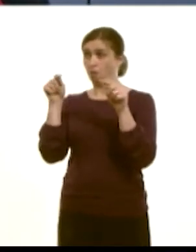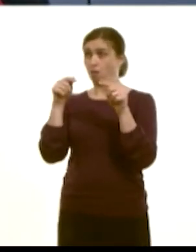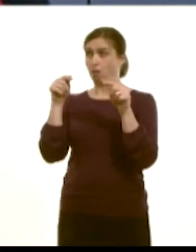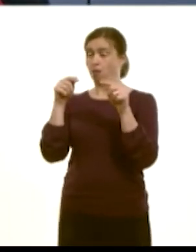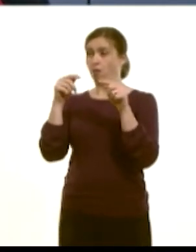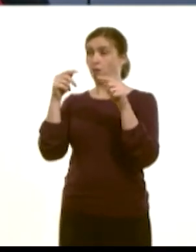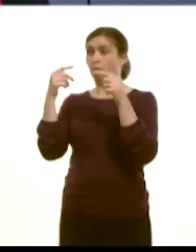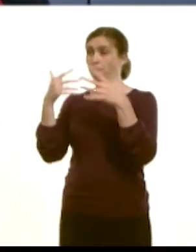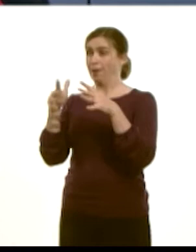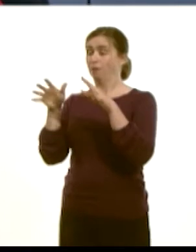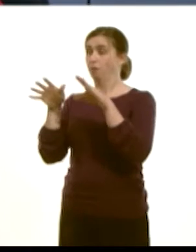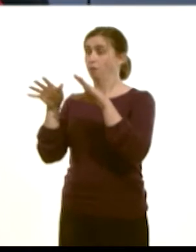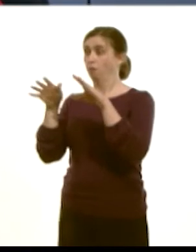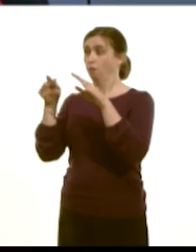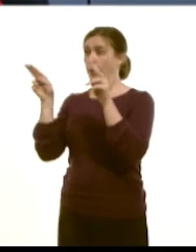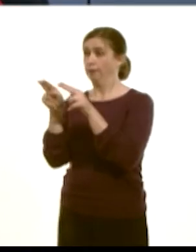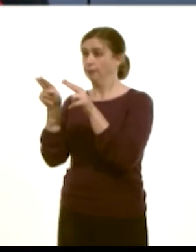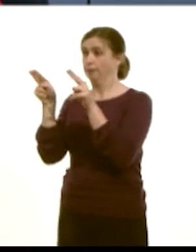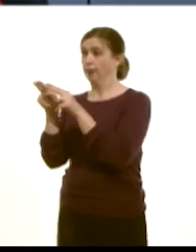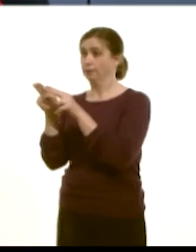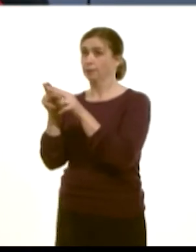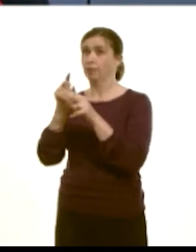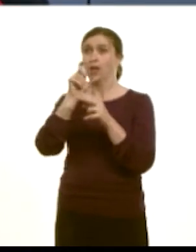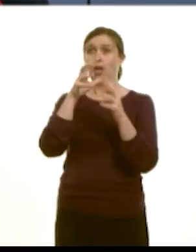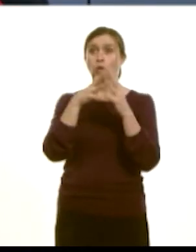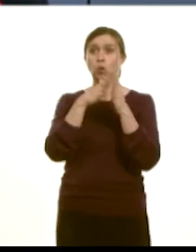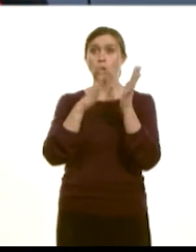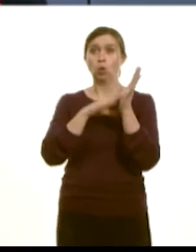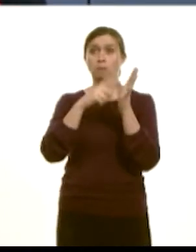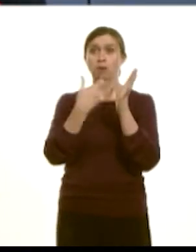One of the two attractions with increased visitors was the Cwmcarn forest drive.